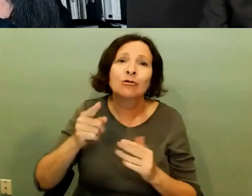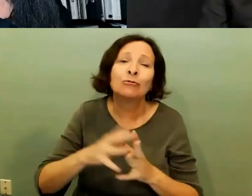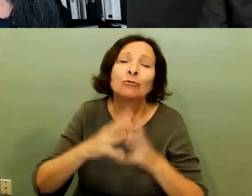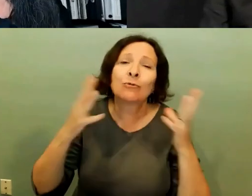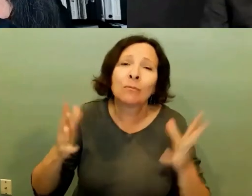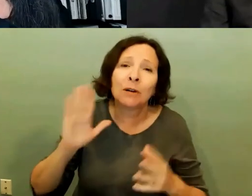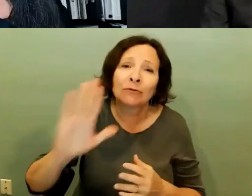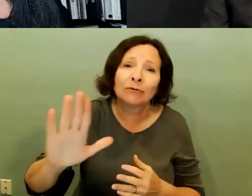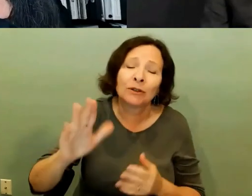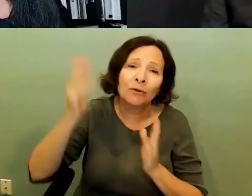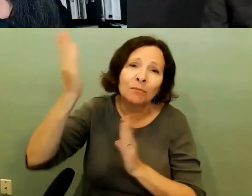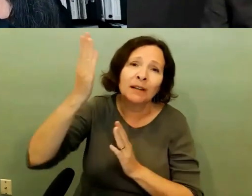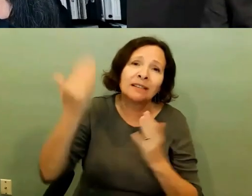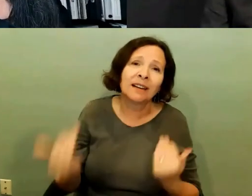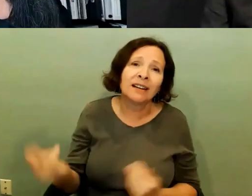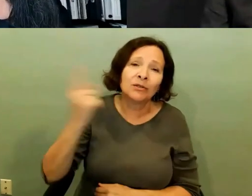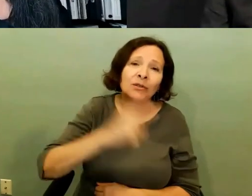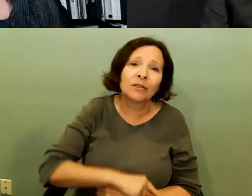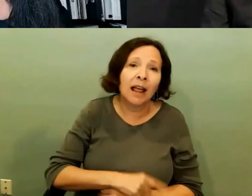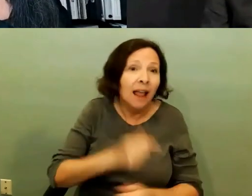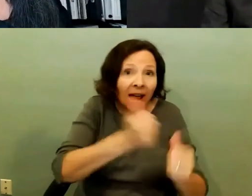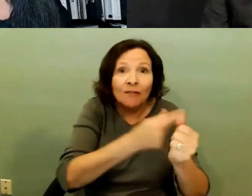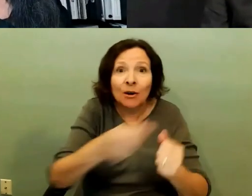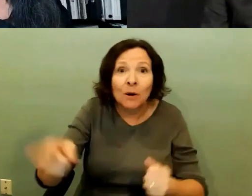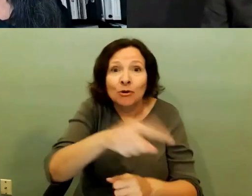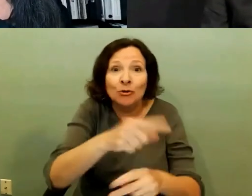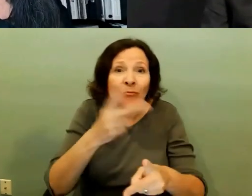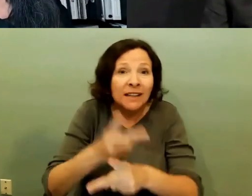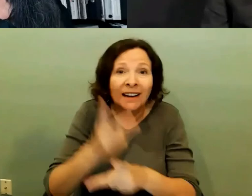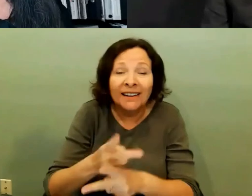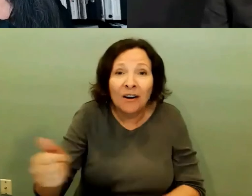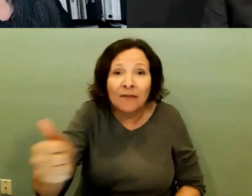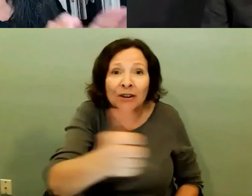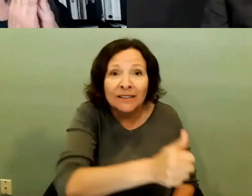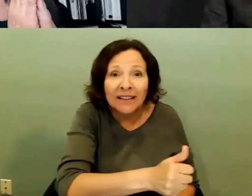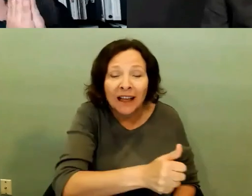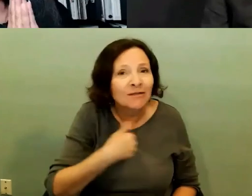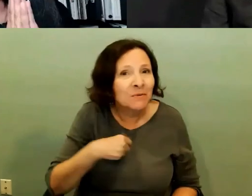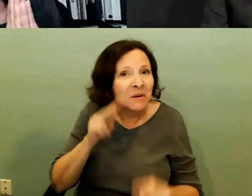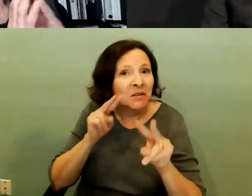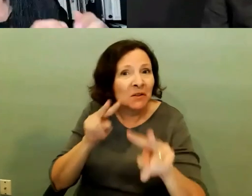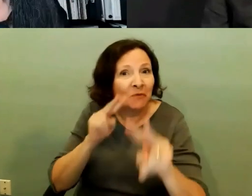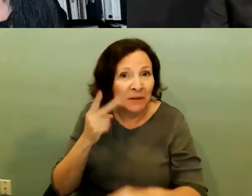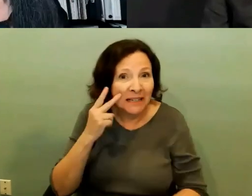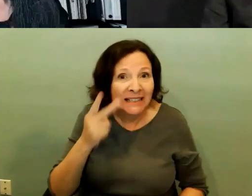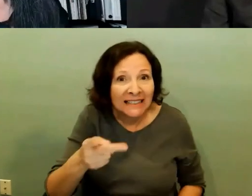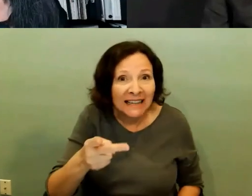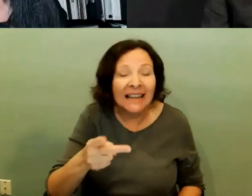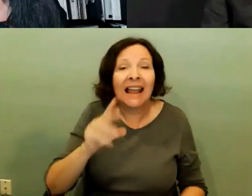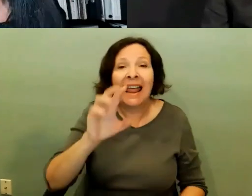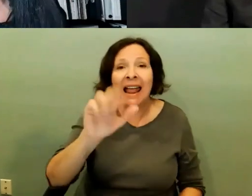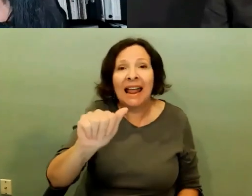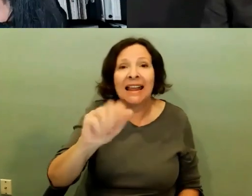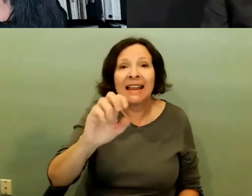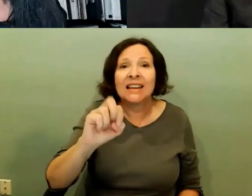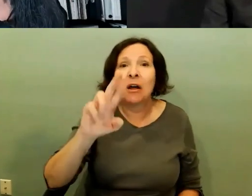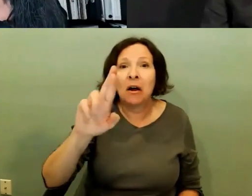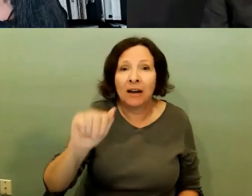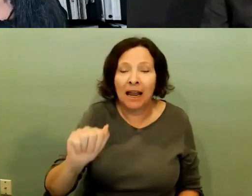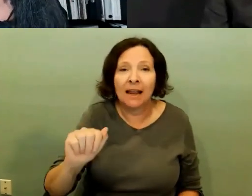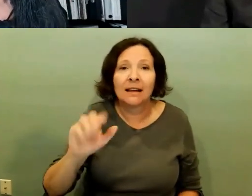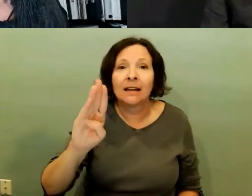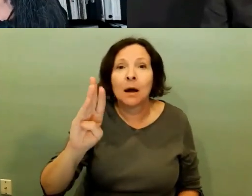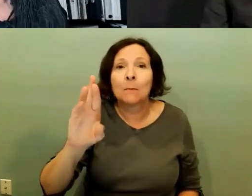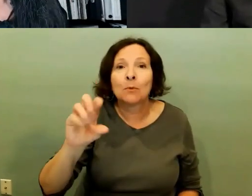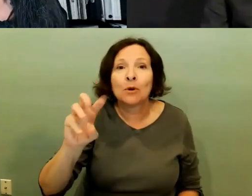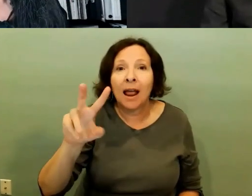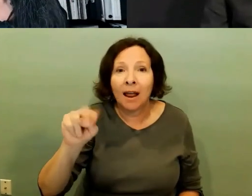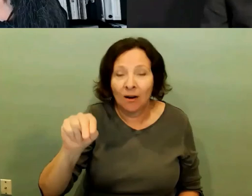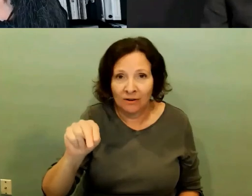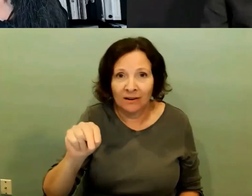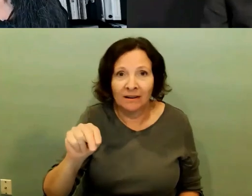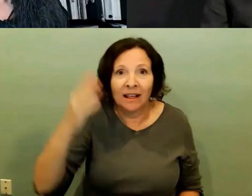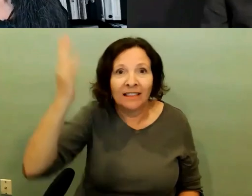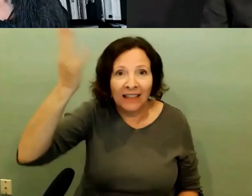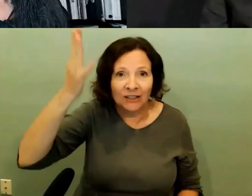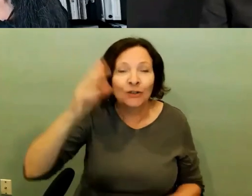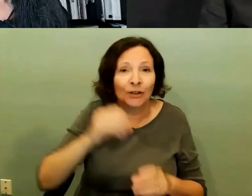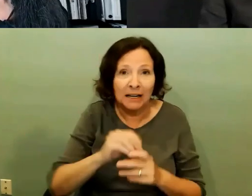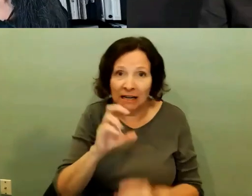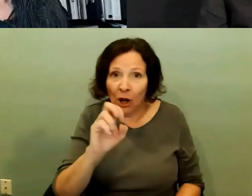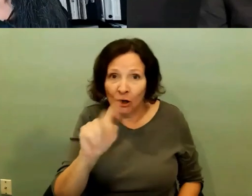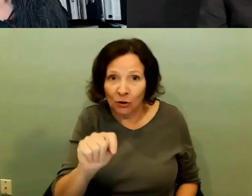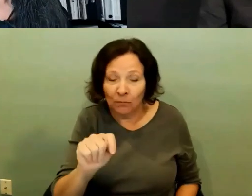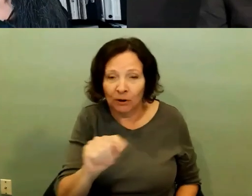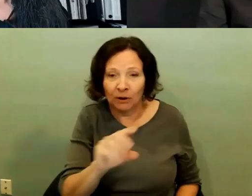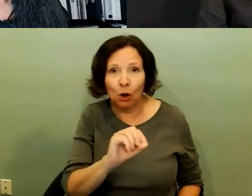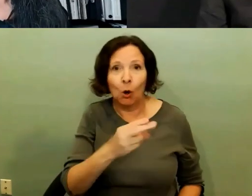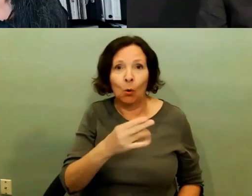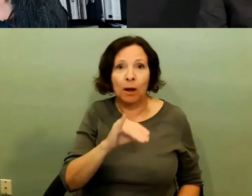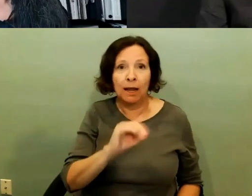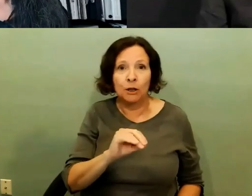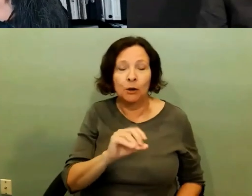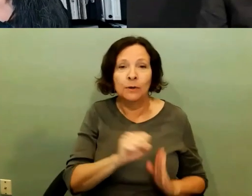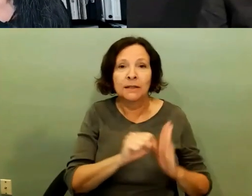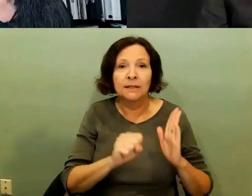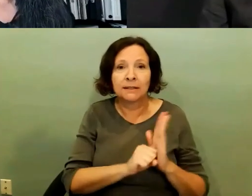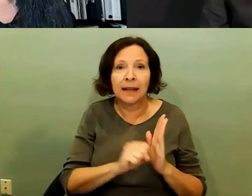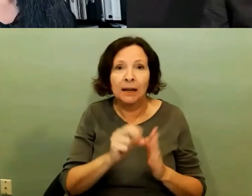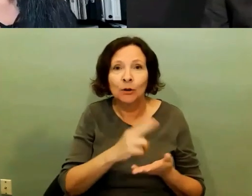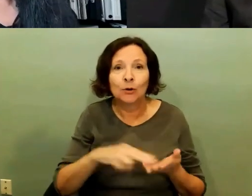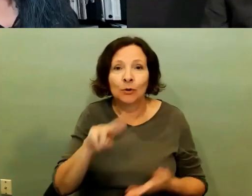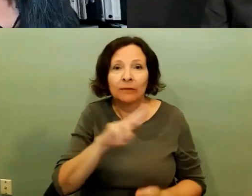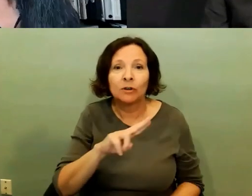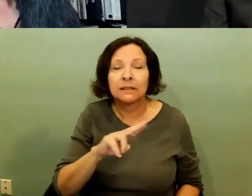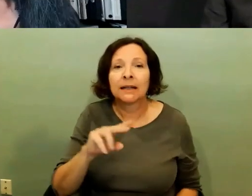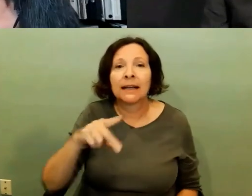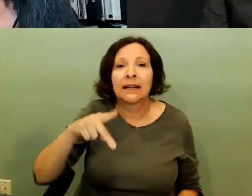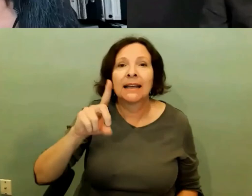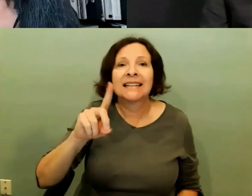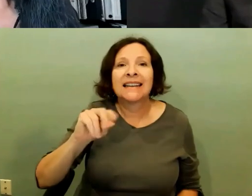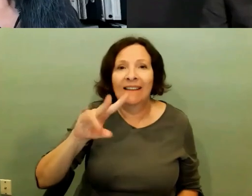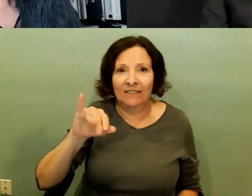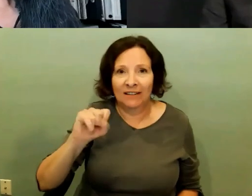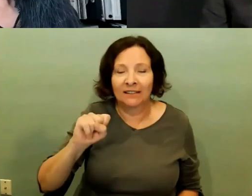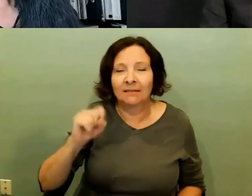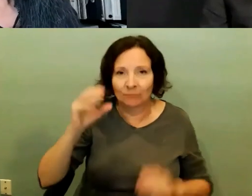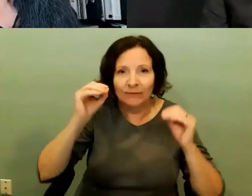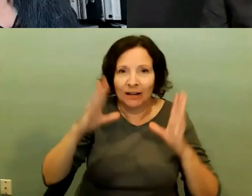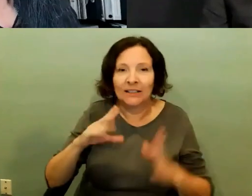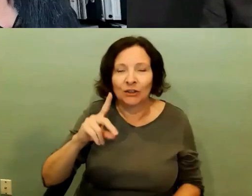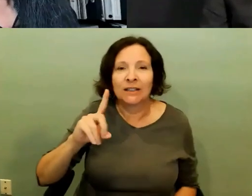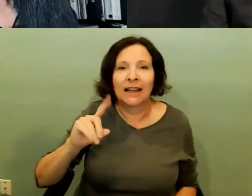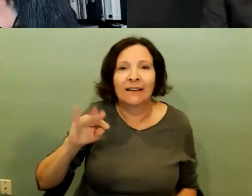everyone take care of yourself, and we look forward to seeing all of you